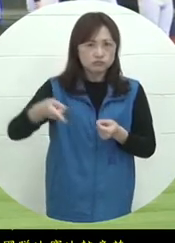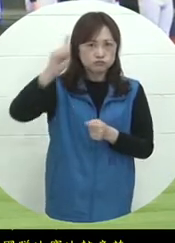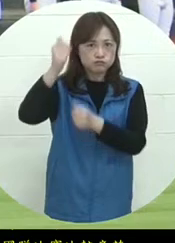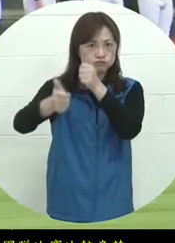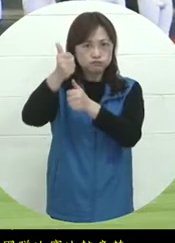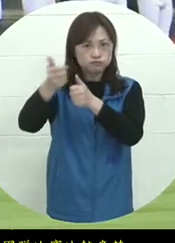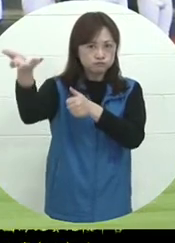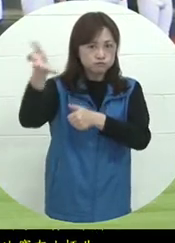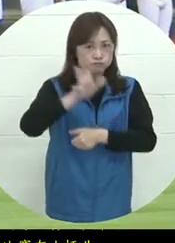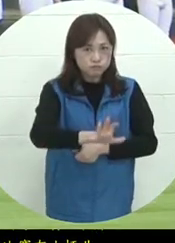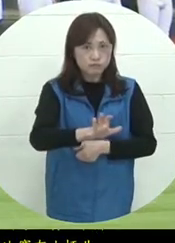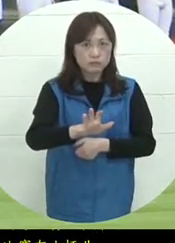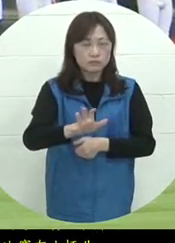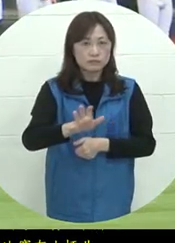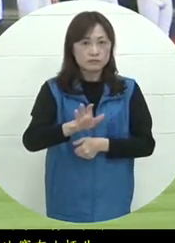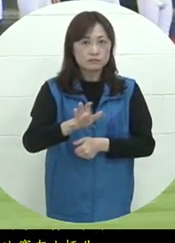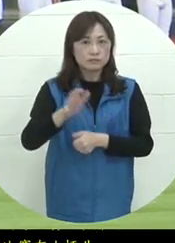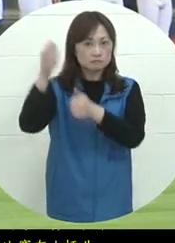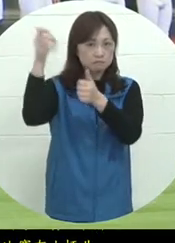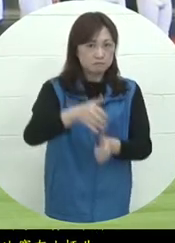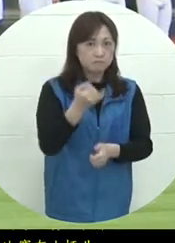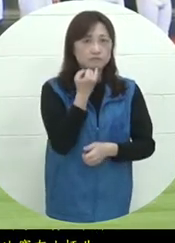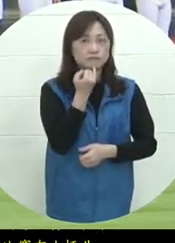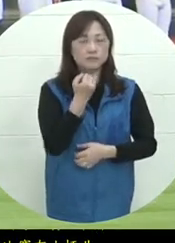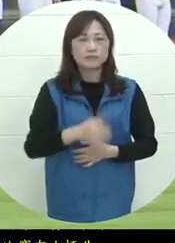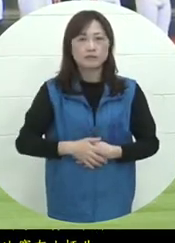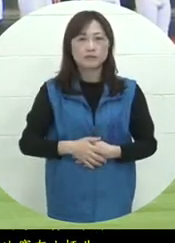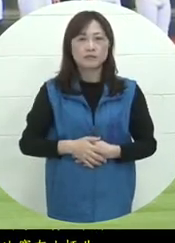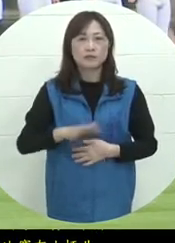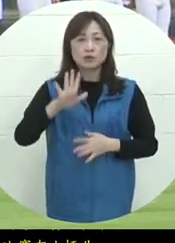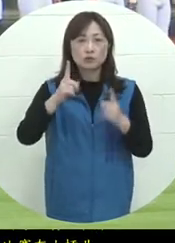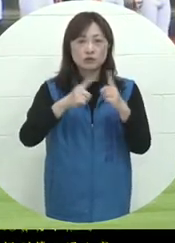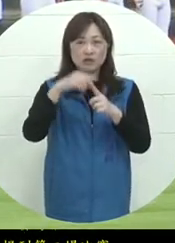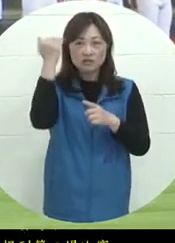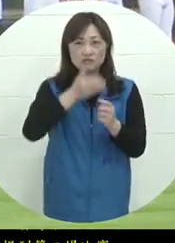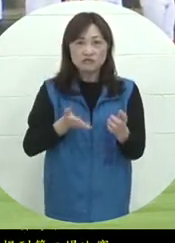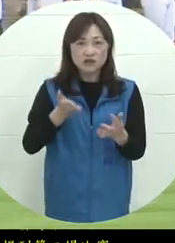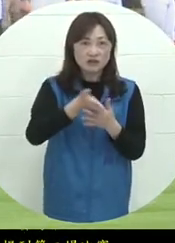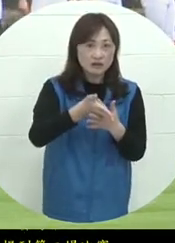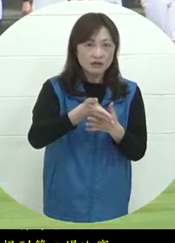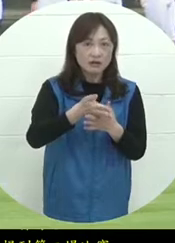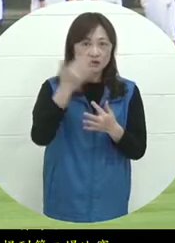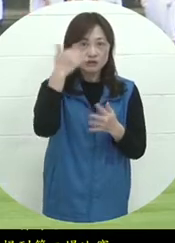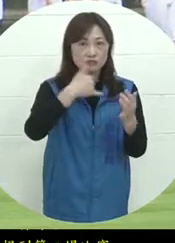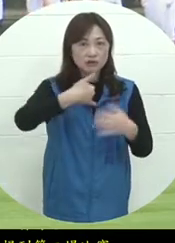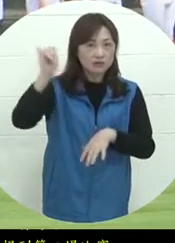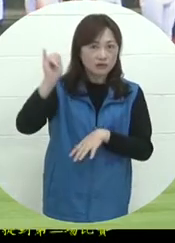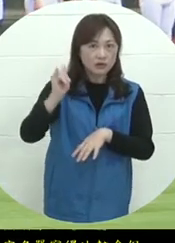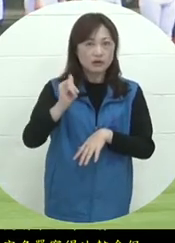It was the same group of people. Because it is impossible for someone to suddenly come or run away, there is no filling in.